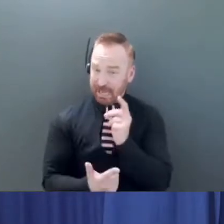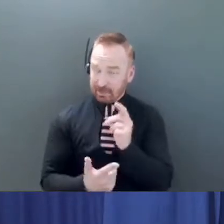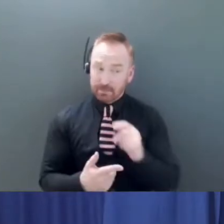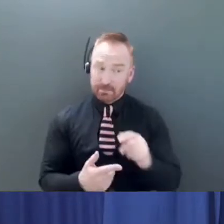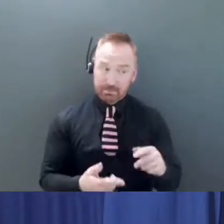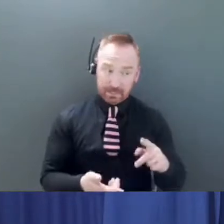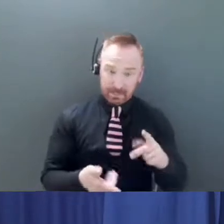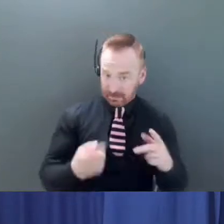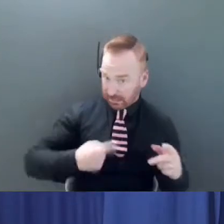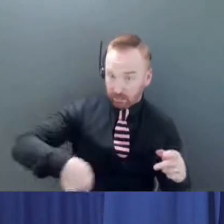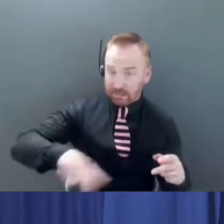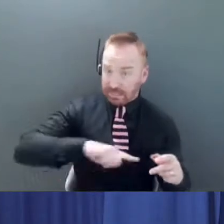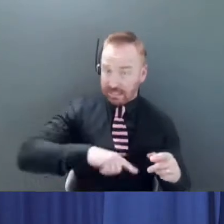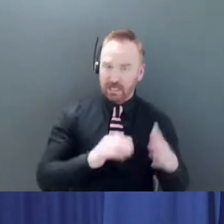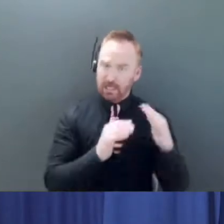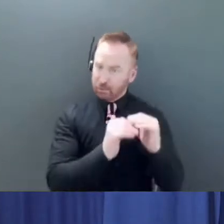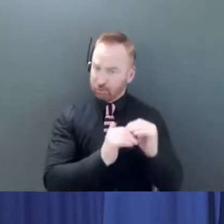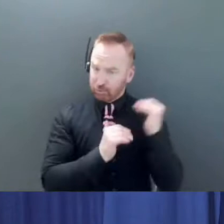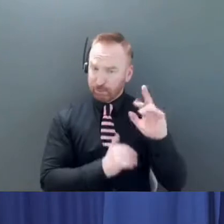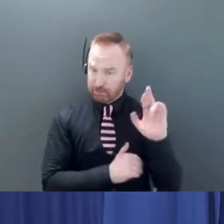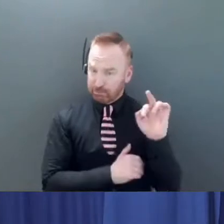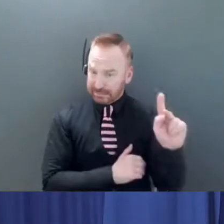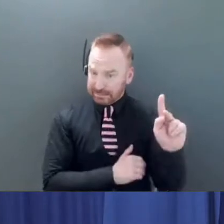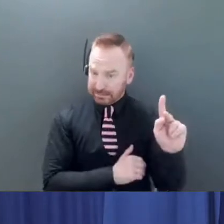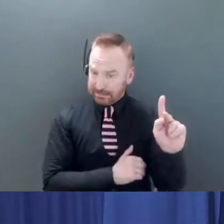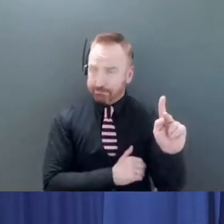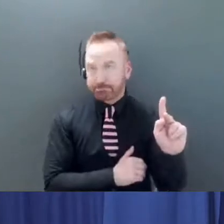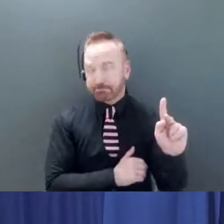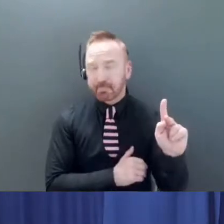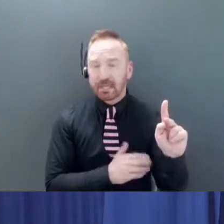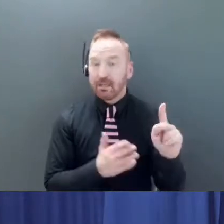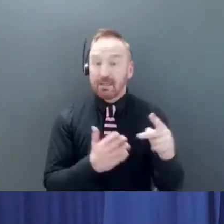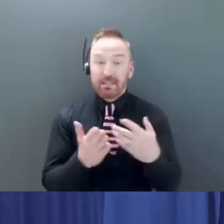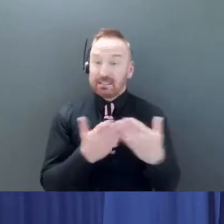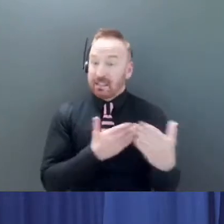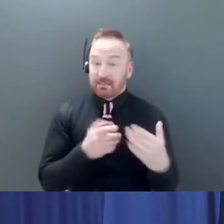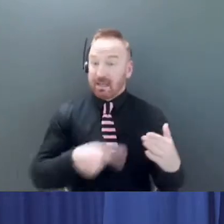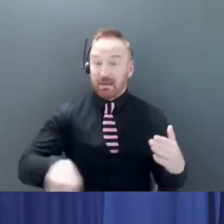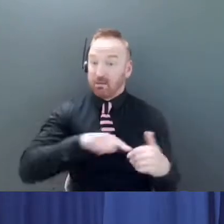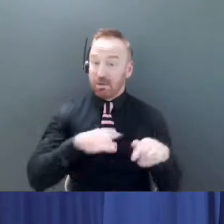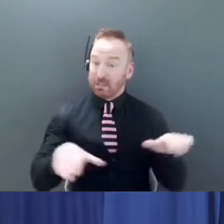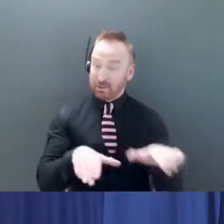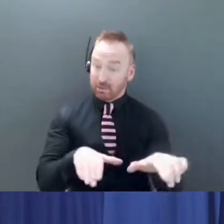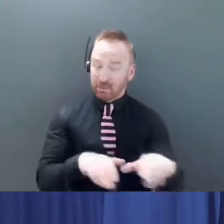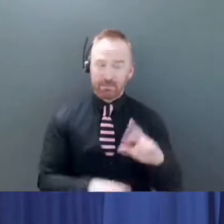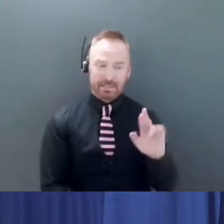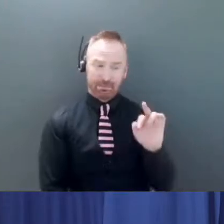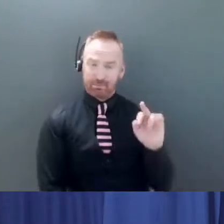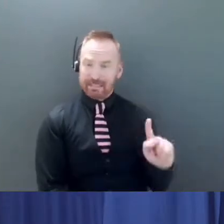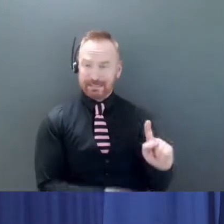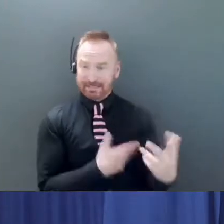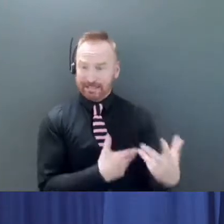always taking on risk. The risk of carrying on with broad, restrictive measures